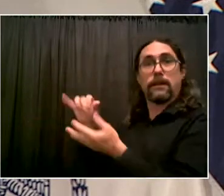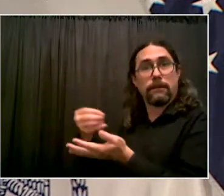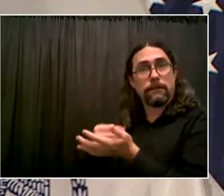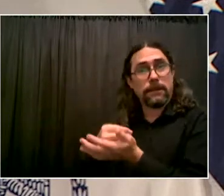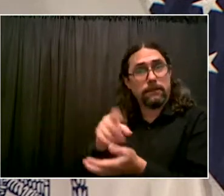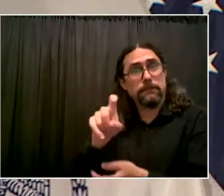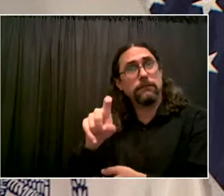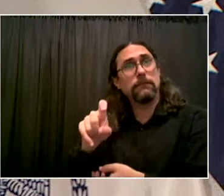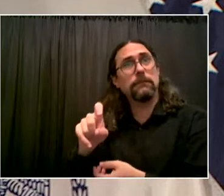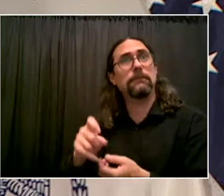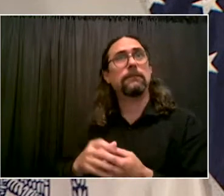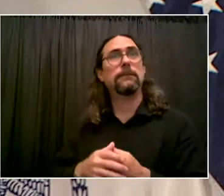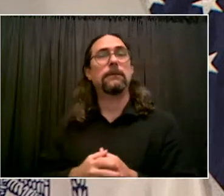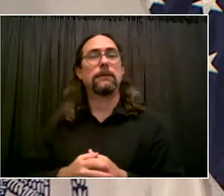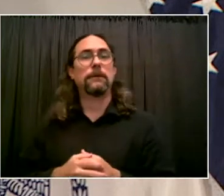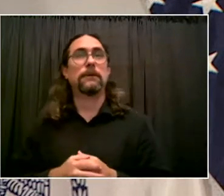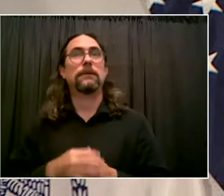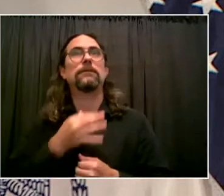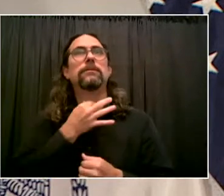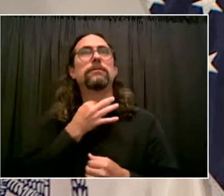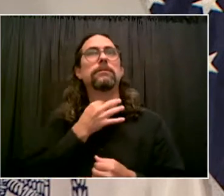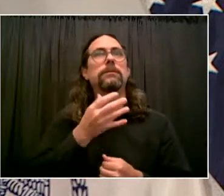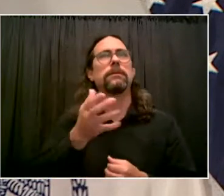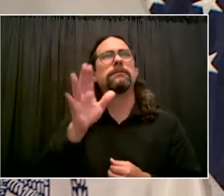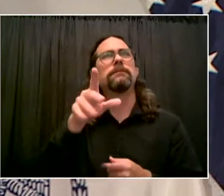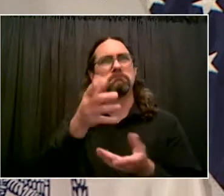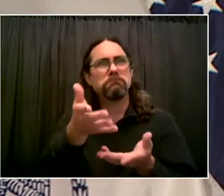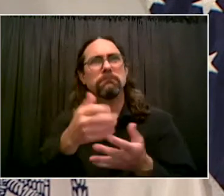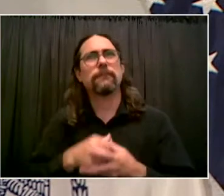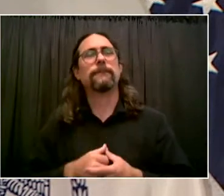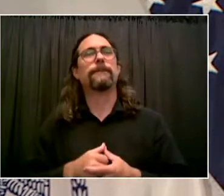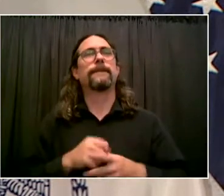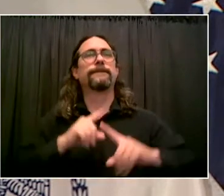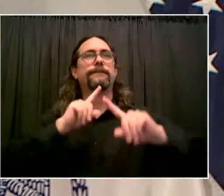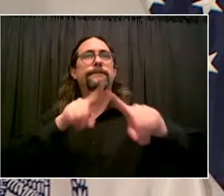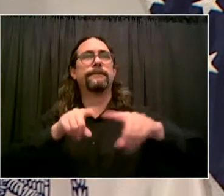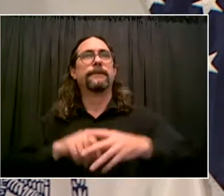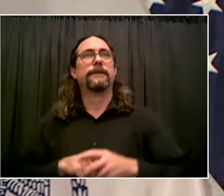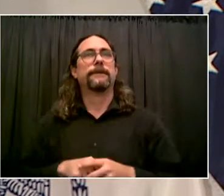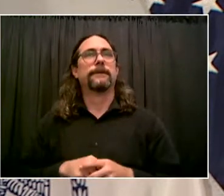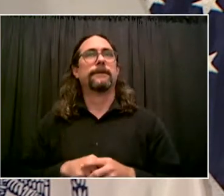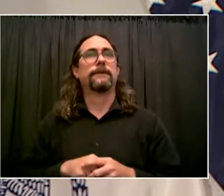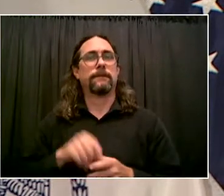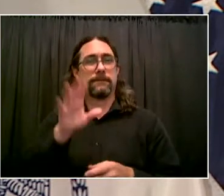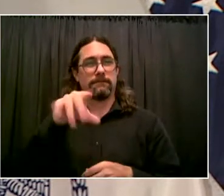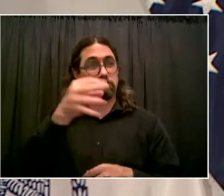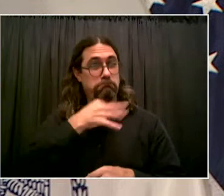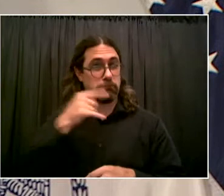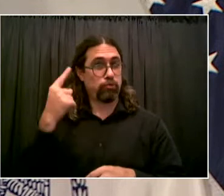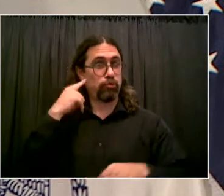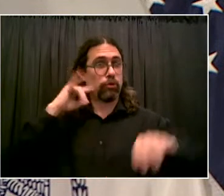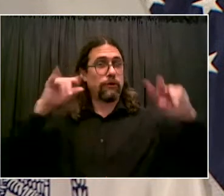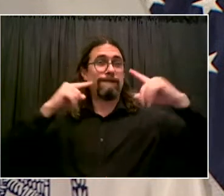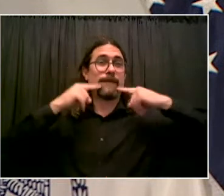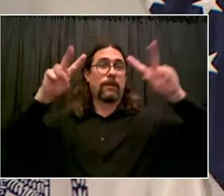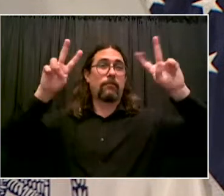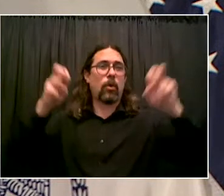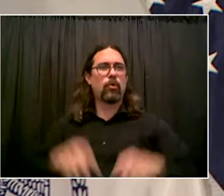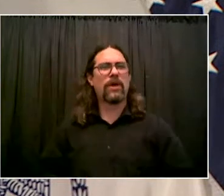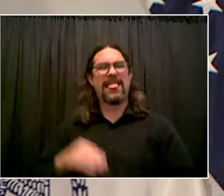SHOOTINGS BY? ARE YOU FAMILIAR WITH